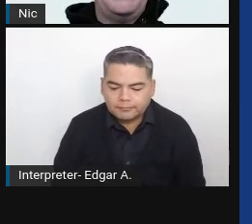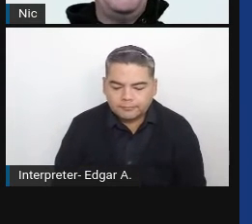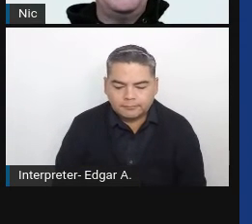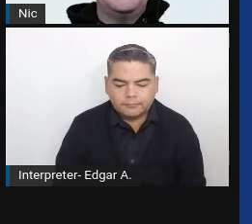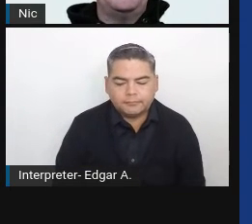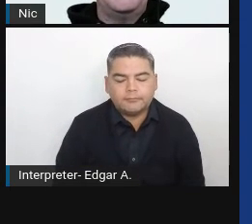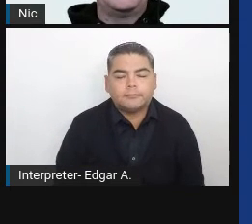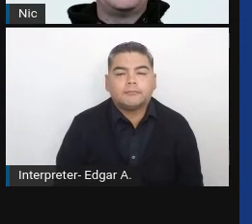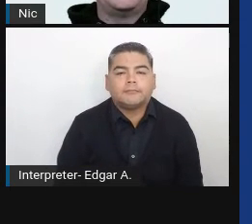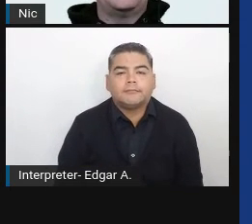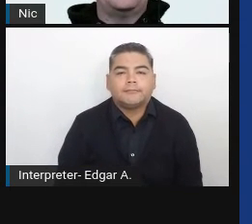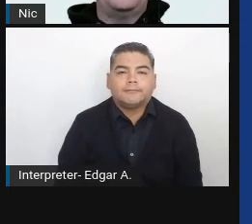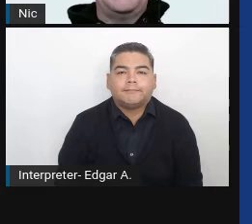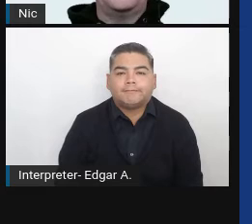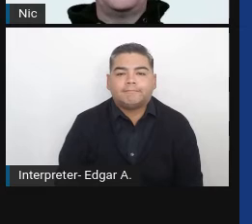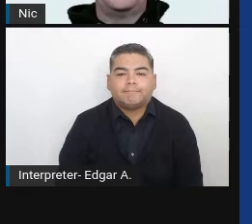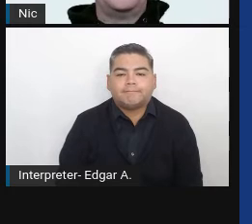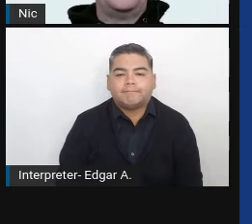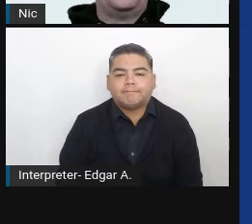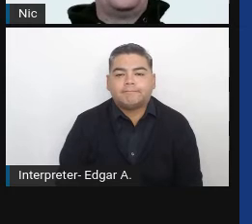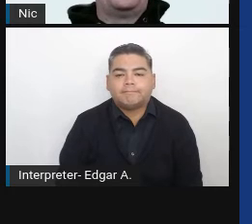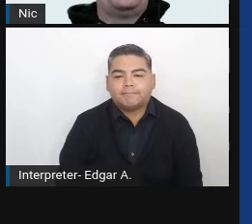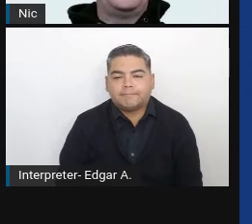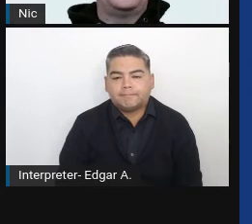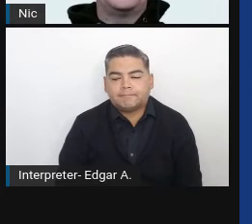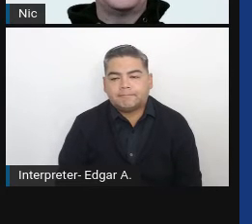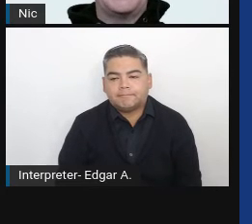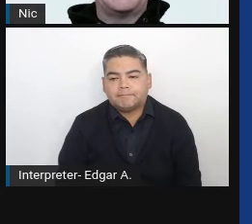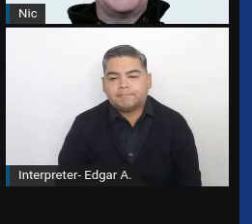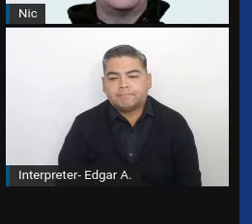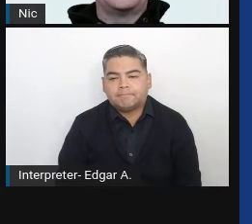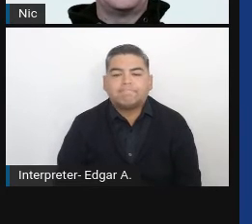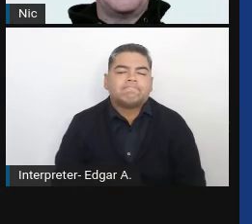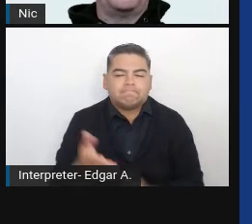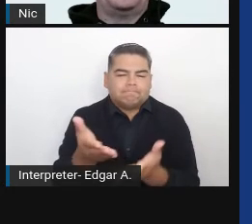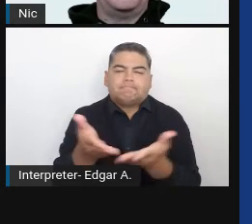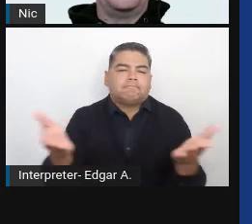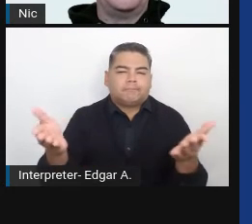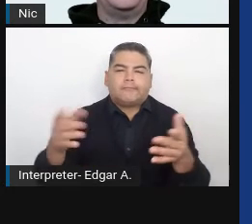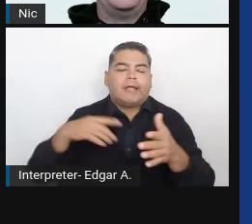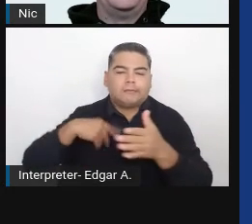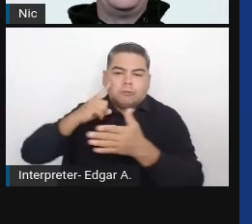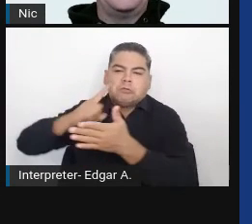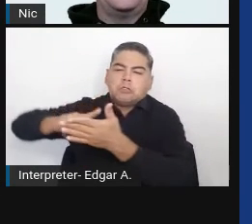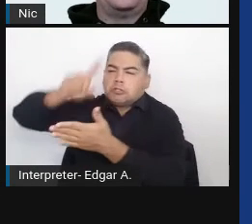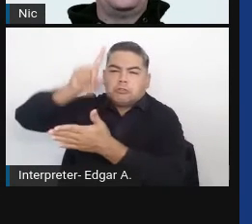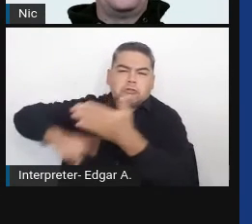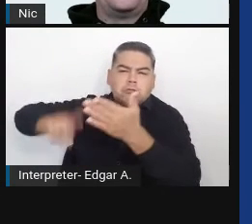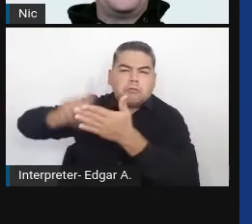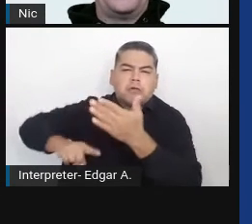Ableism is discrimination, or prejudice against disabled people, intentional or not.